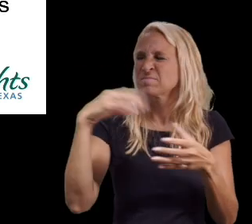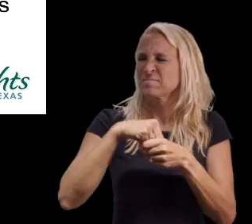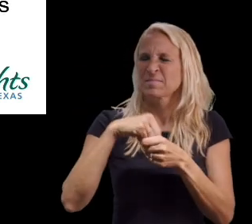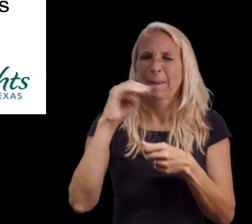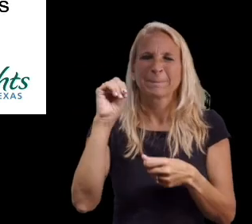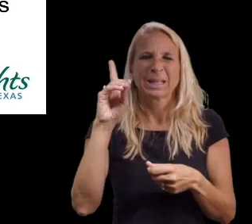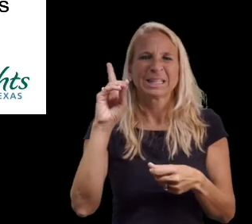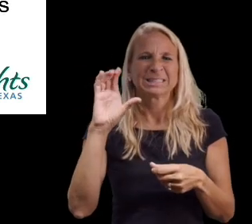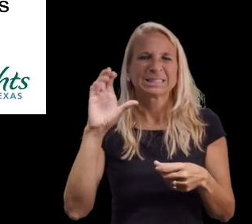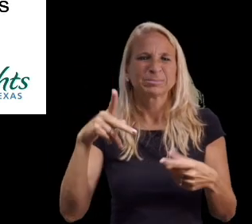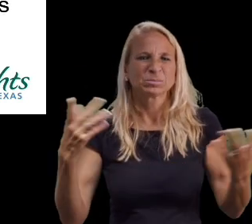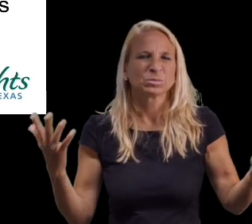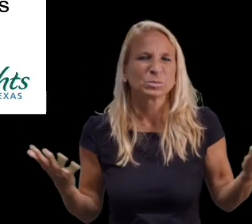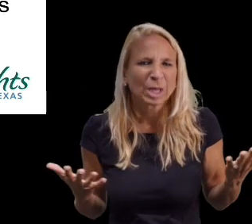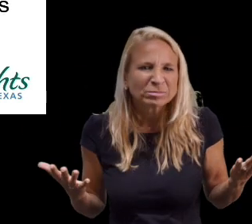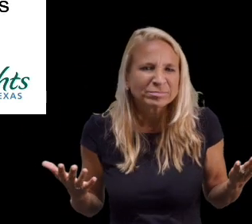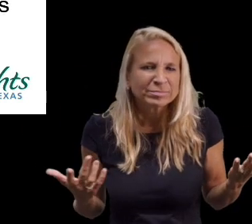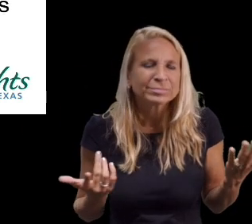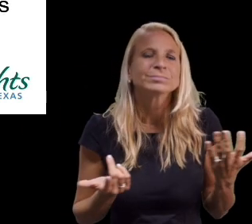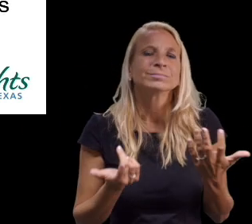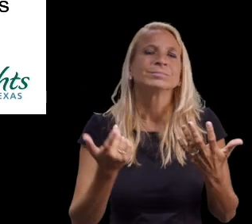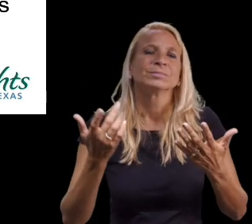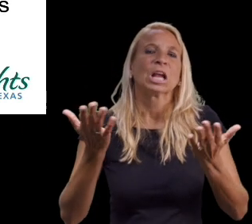What's included in the MDCP waiver?